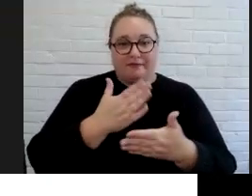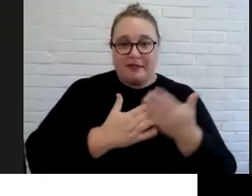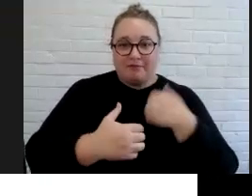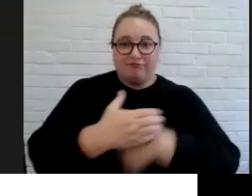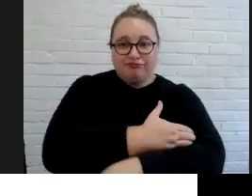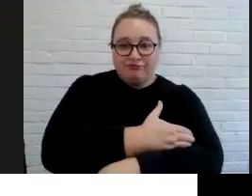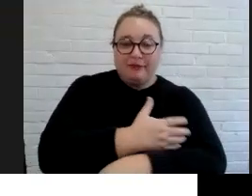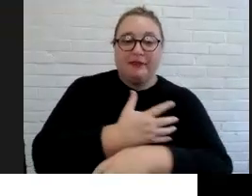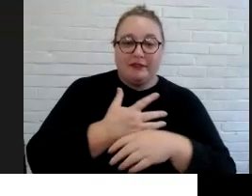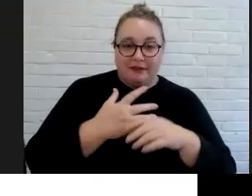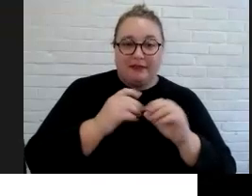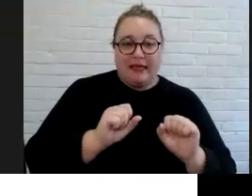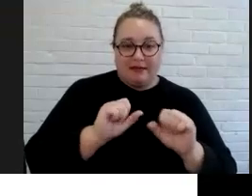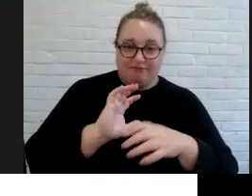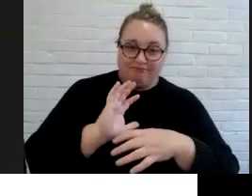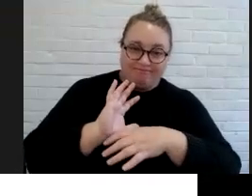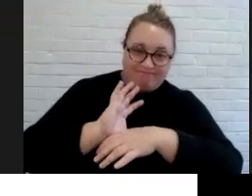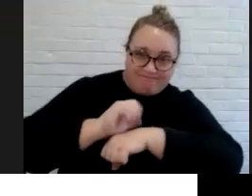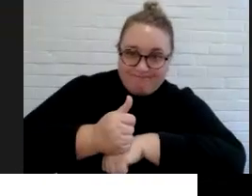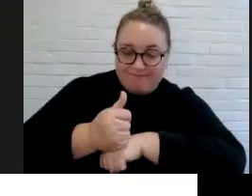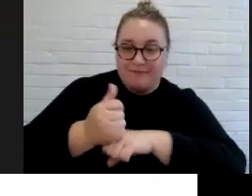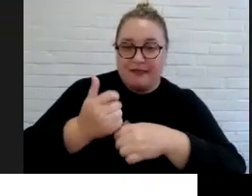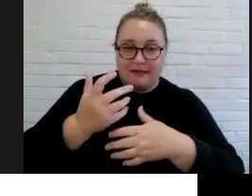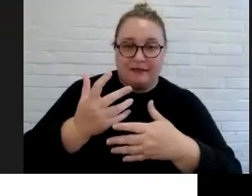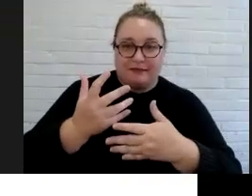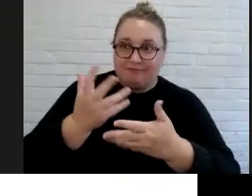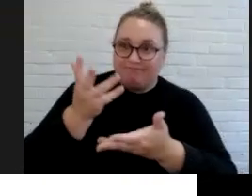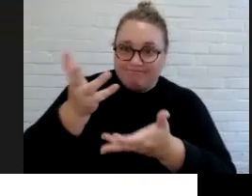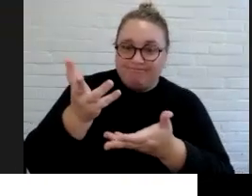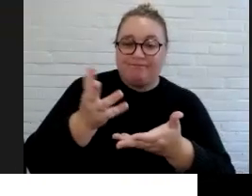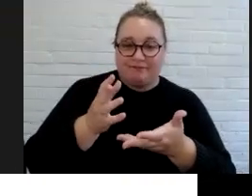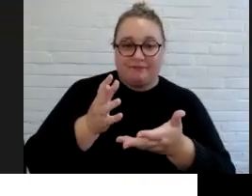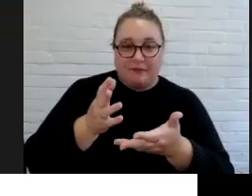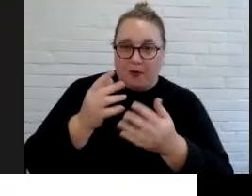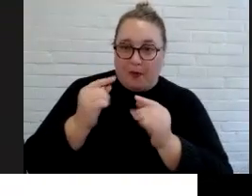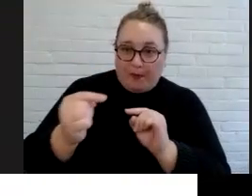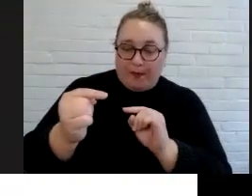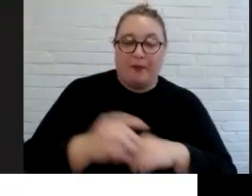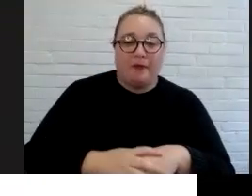the union always asks for this, and they have not never gotten it. As you may be aware,